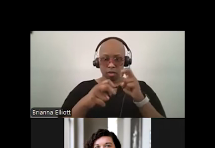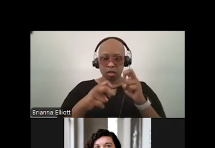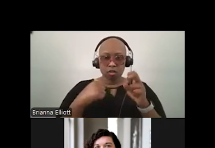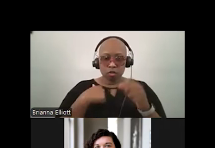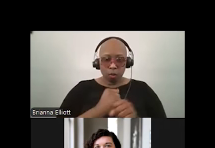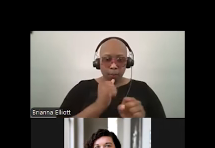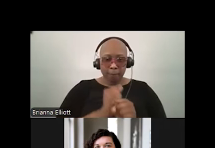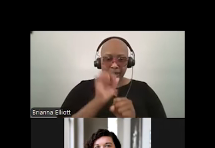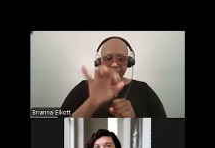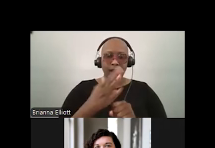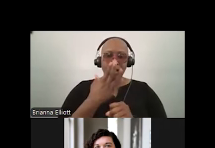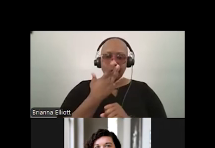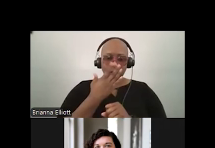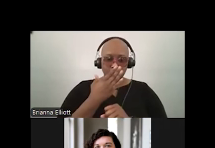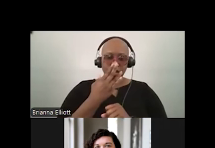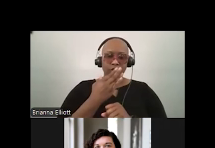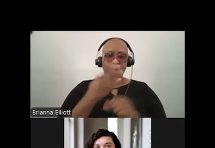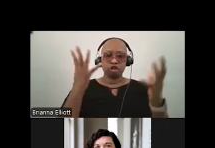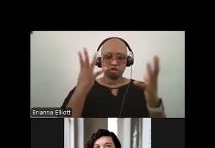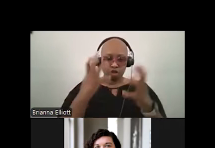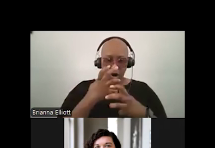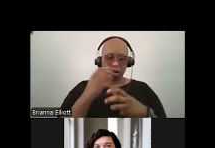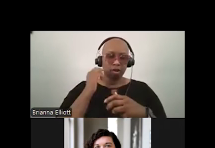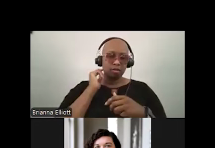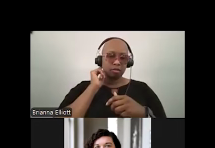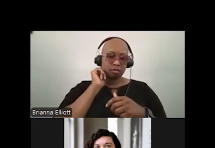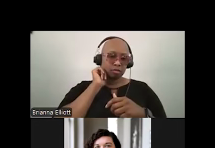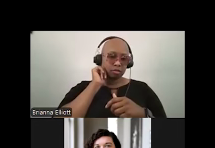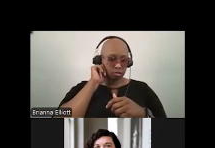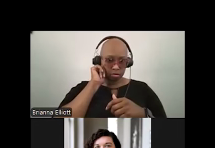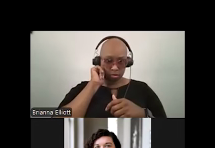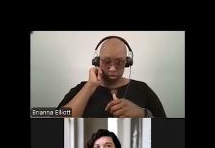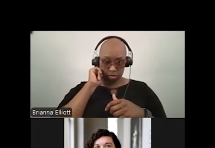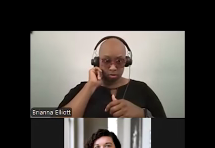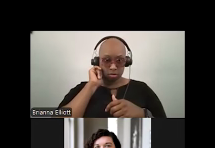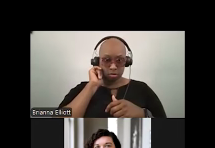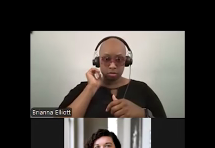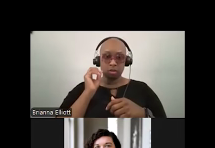these are all black and white. Um, so that gets rid of all of the accessibility issues